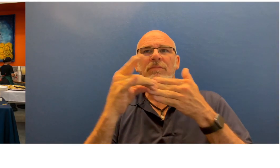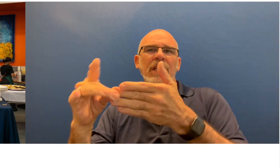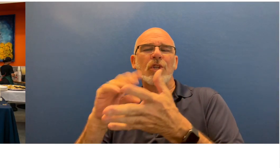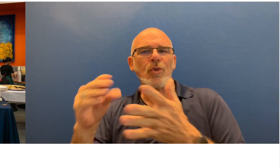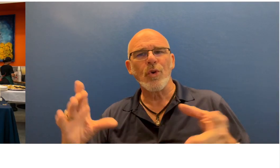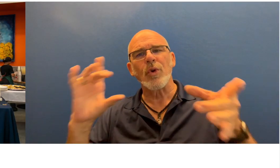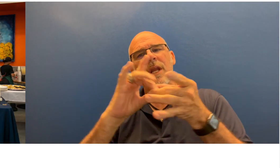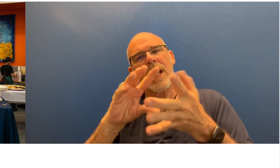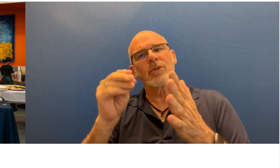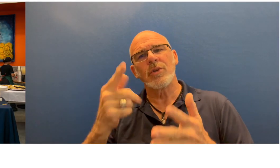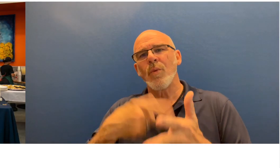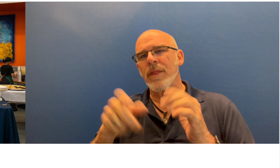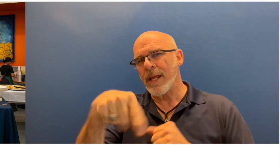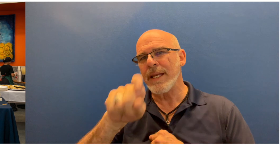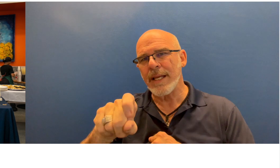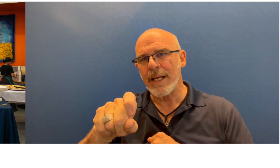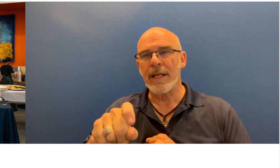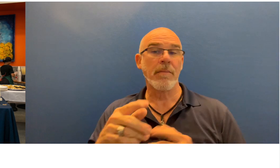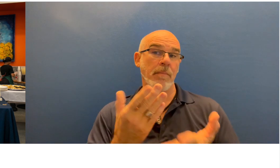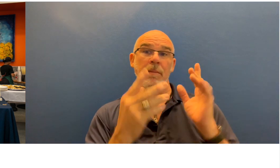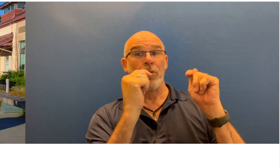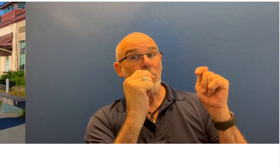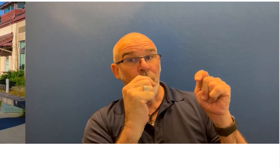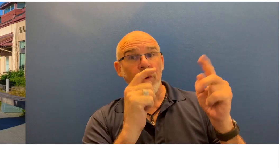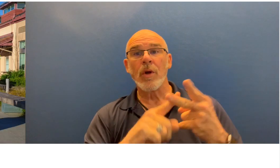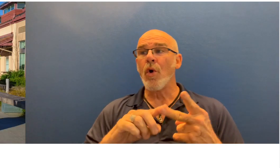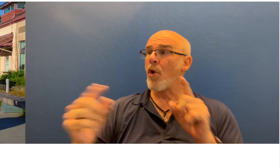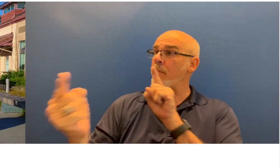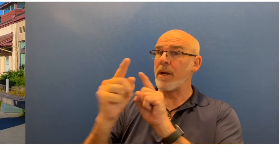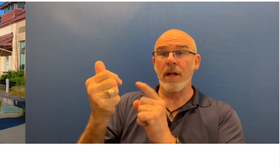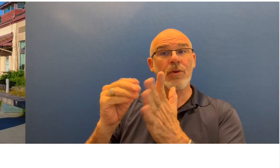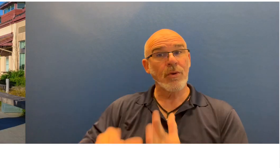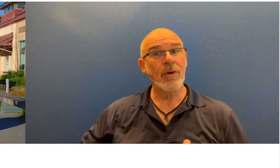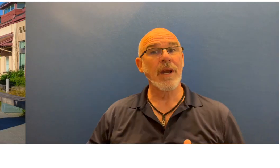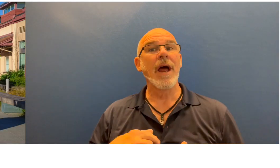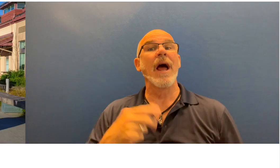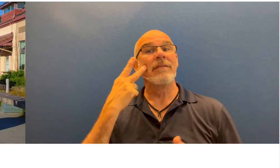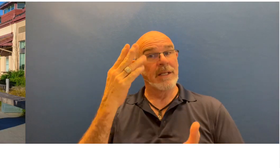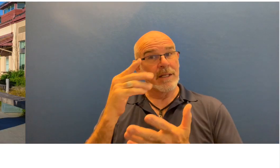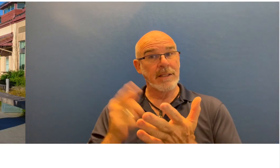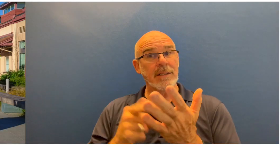or just getting to know another student. I've seen faculty take people to clubs.